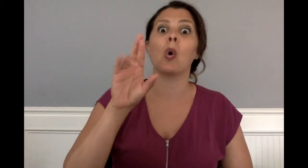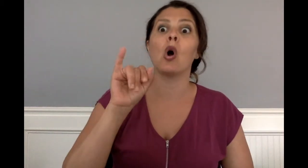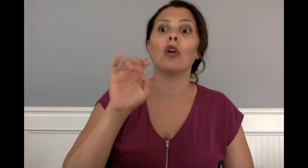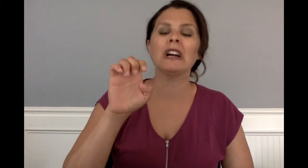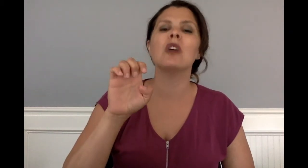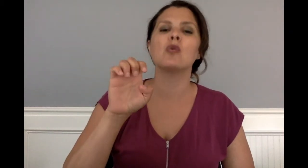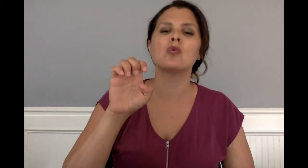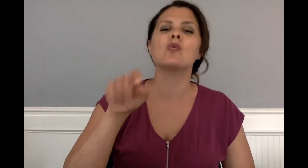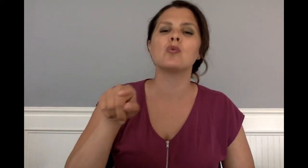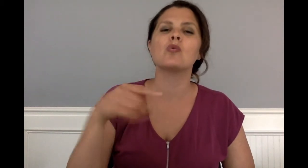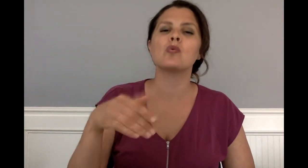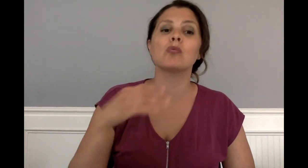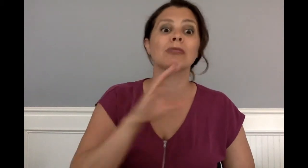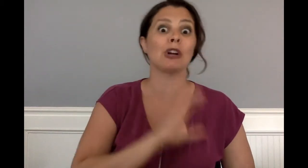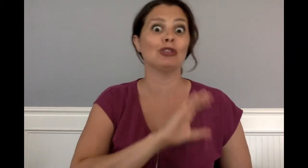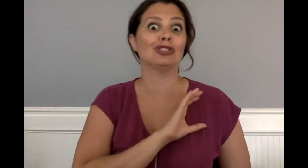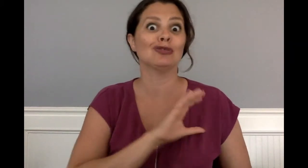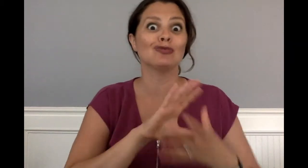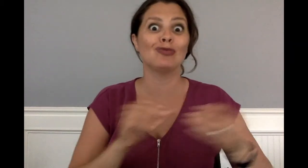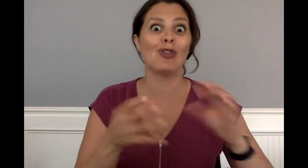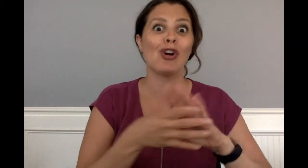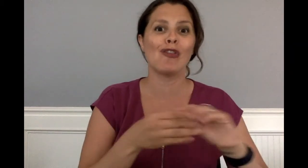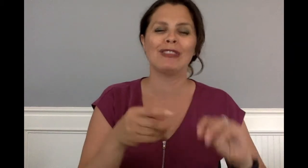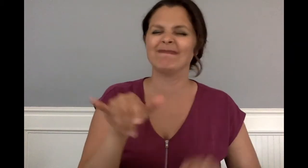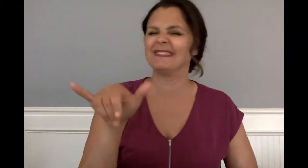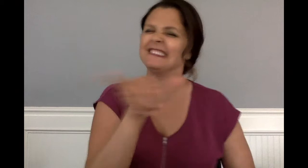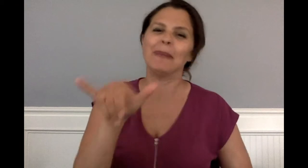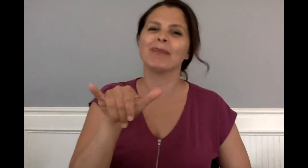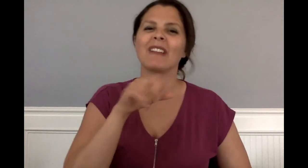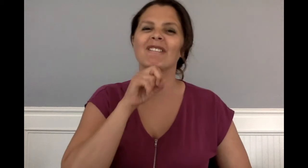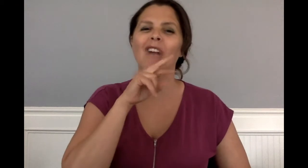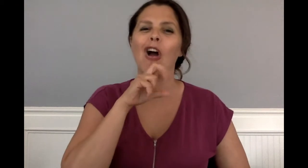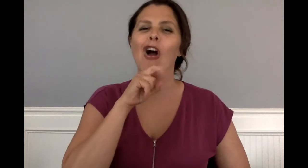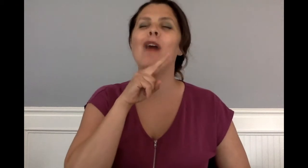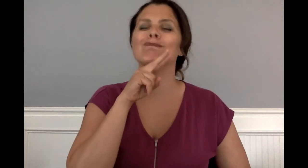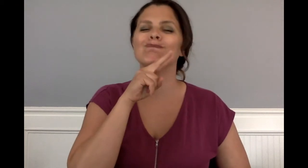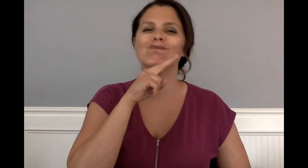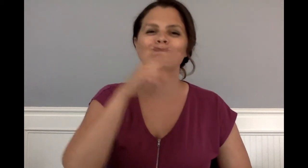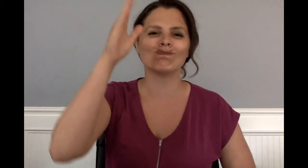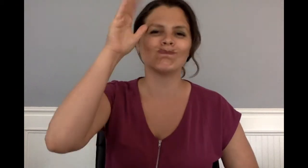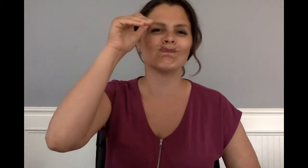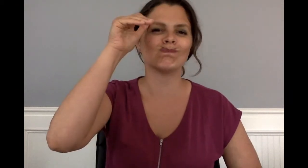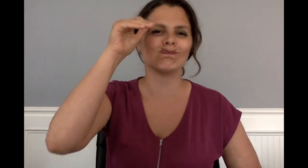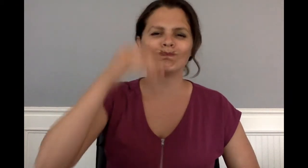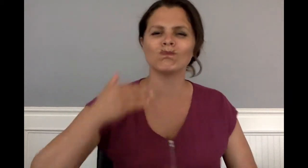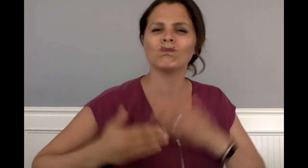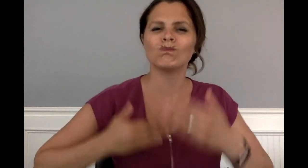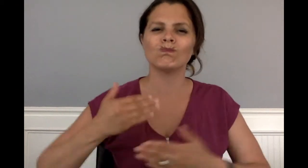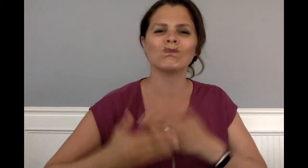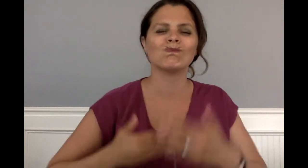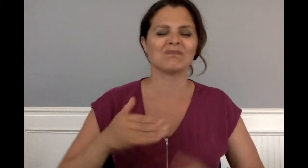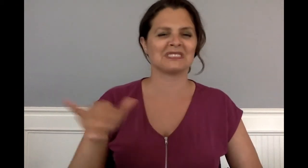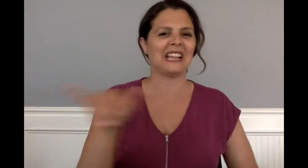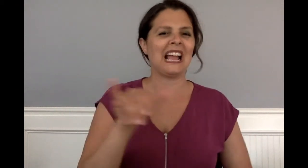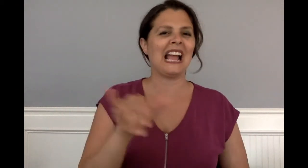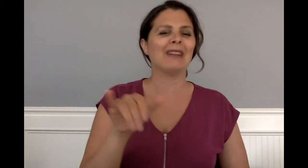Dorrie was just as determined as Frog.